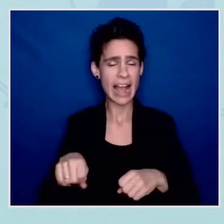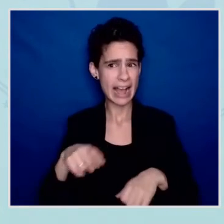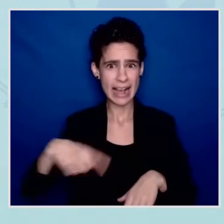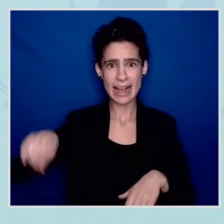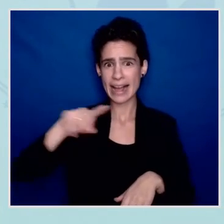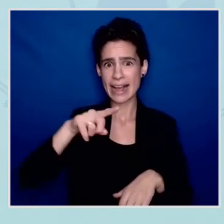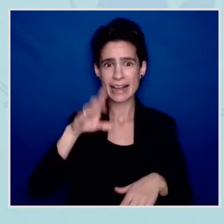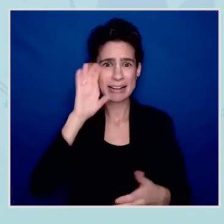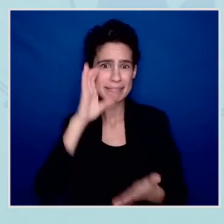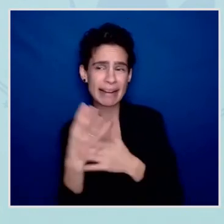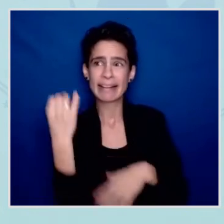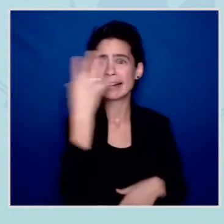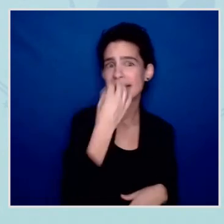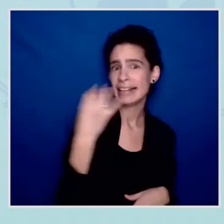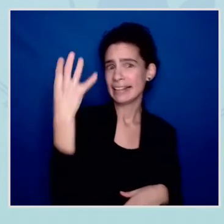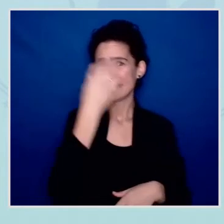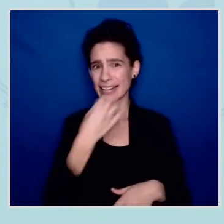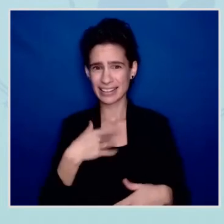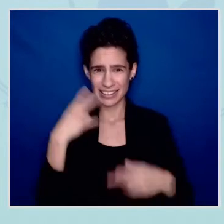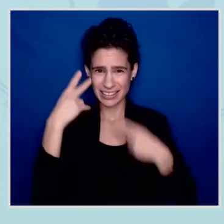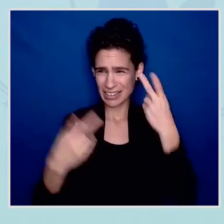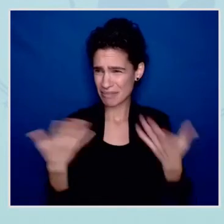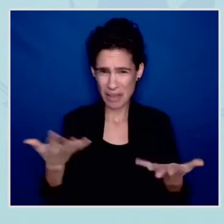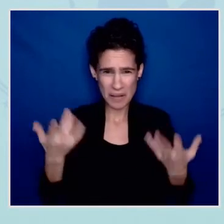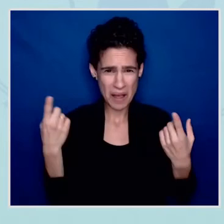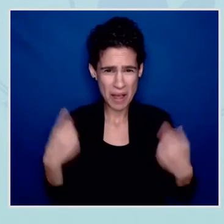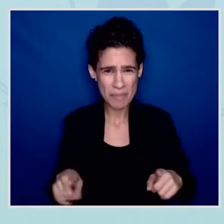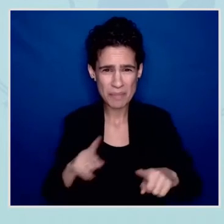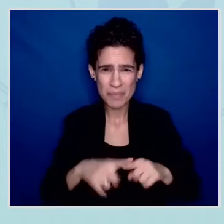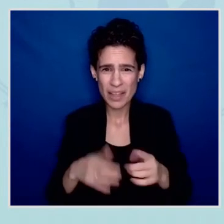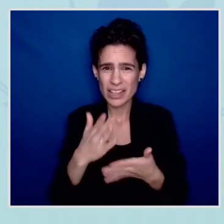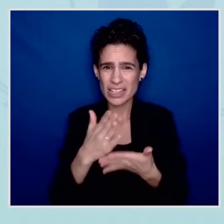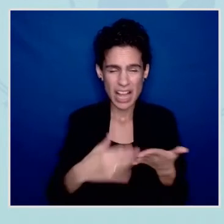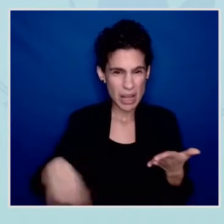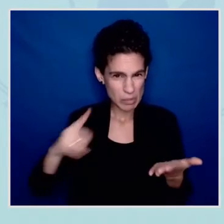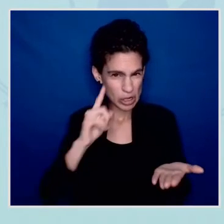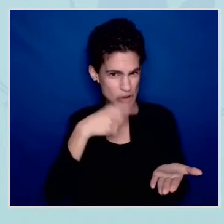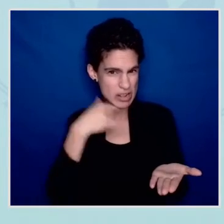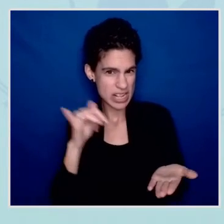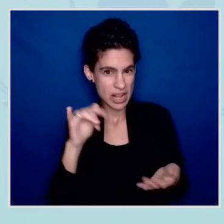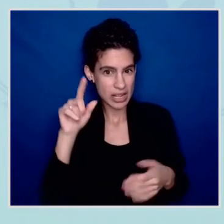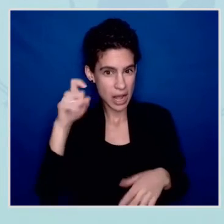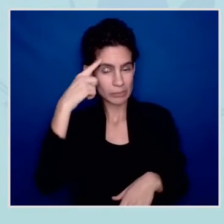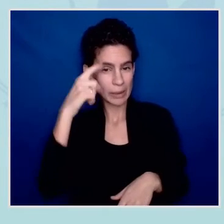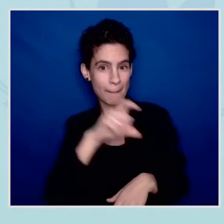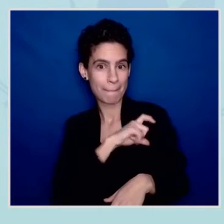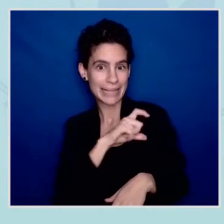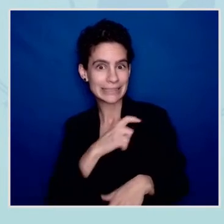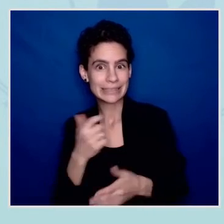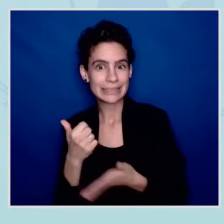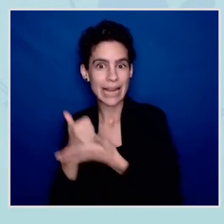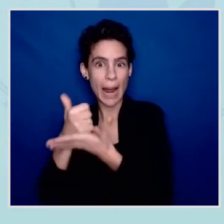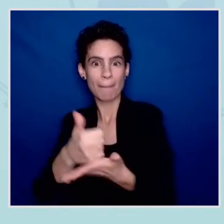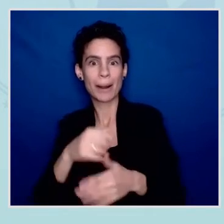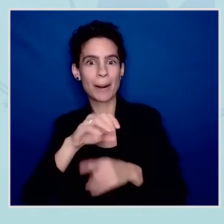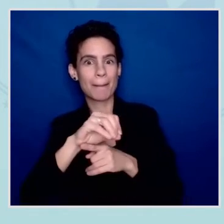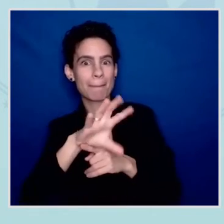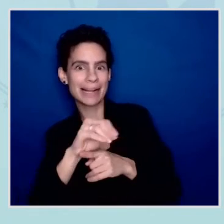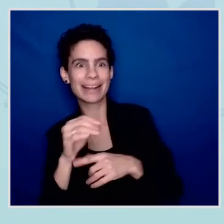BREAKING WINDOWS, BREAKING DOORS, FORCING THEIR WAY IN, STEPPING ASIDE.